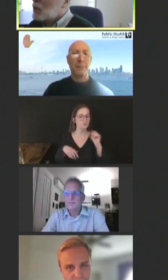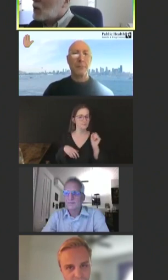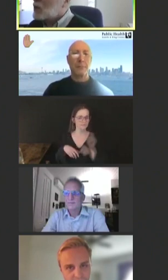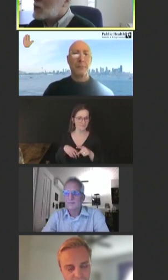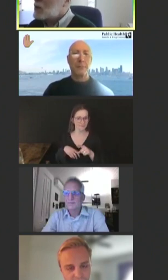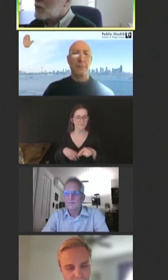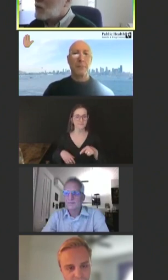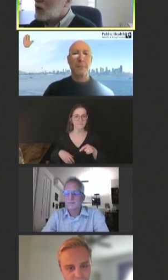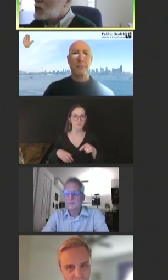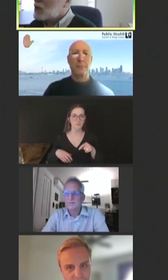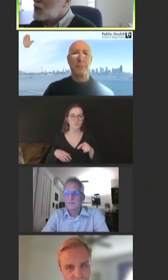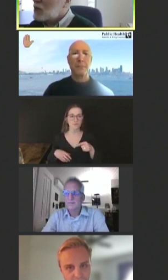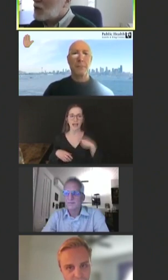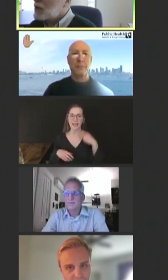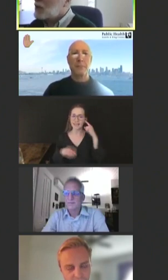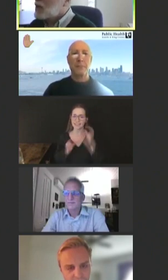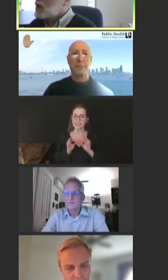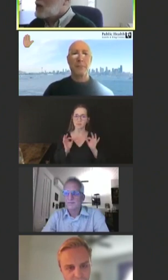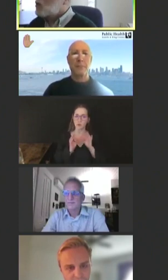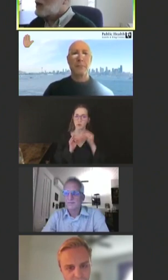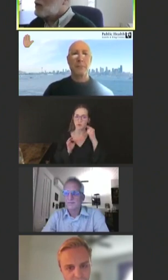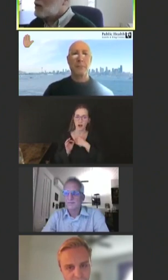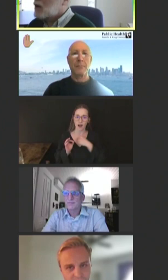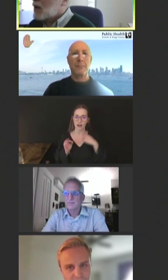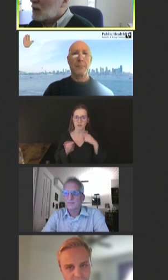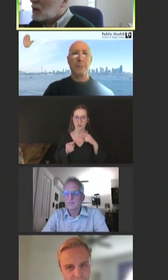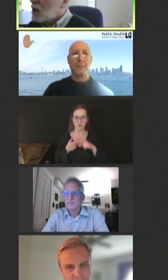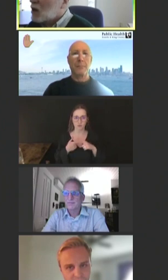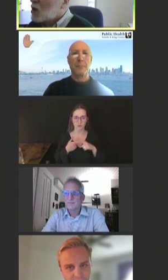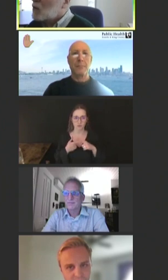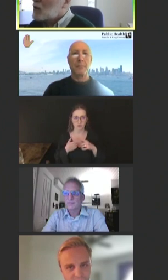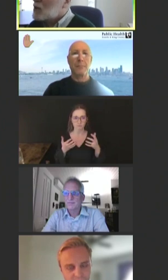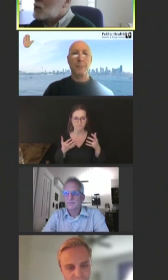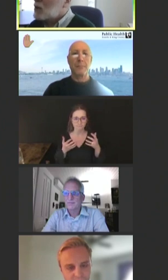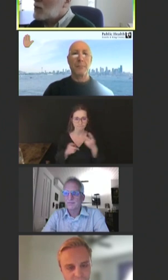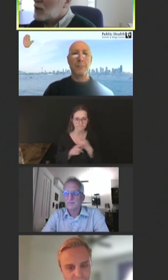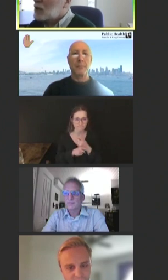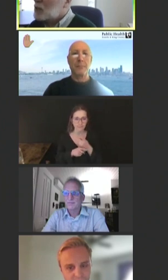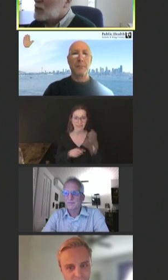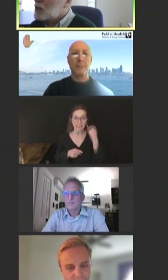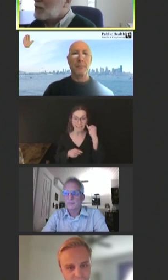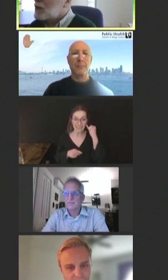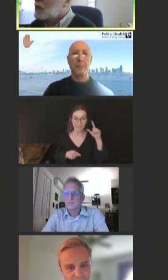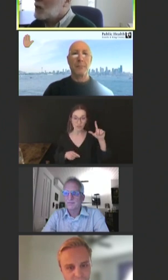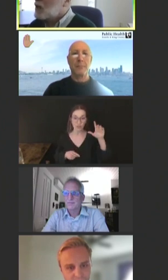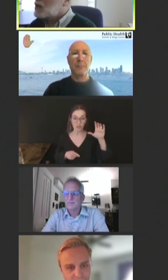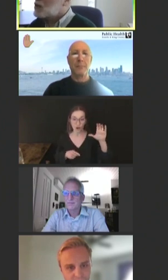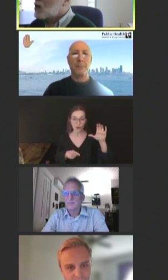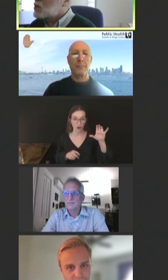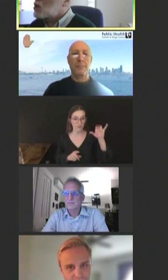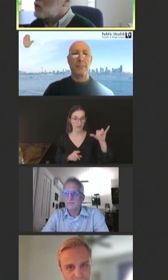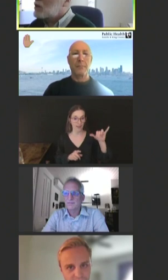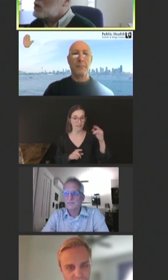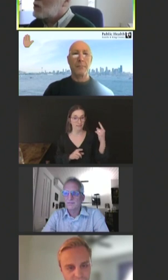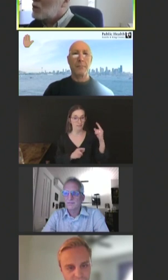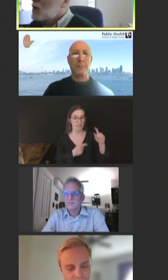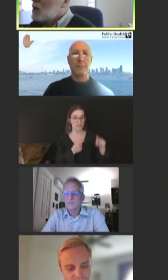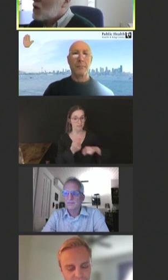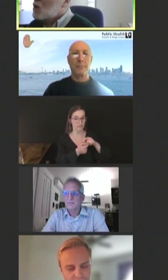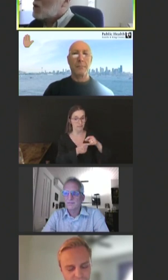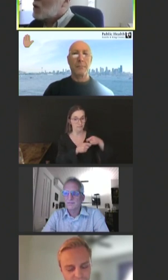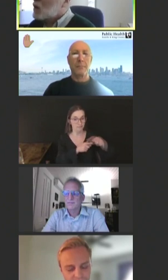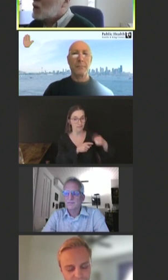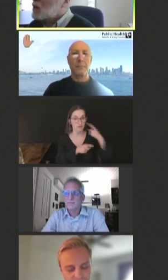important for us to determine whether or not Long-COVID is something specific to SARS-CoV-2, or